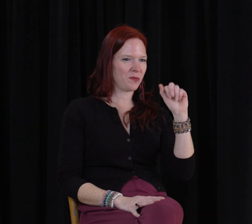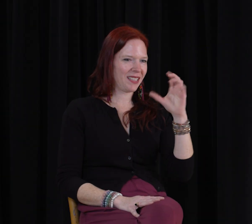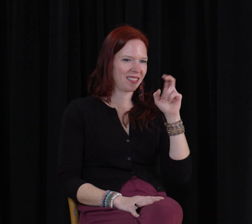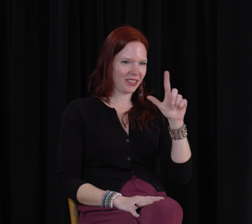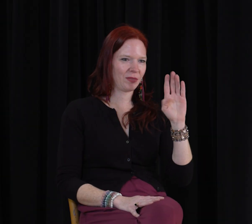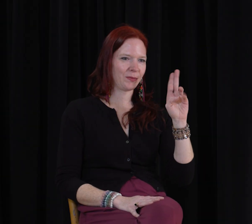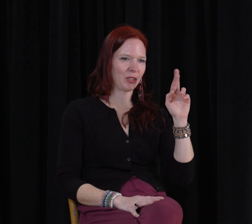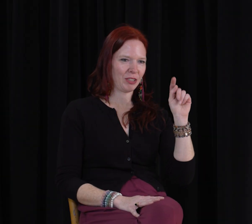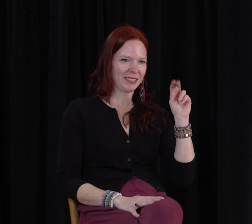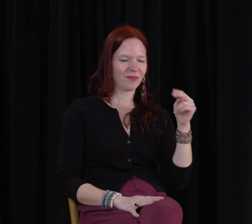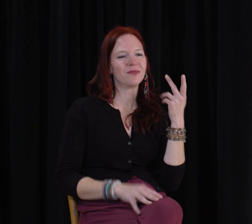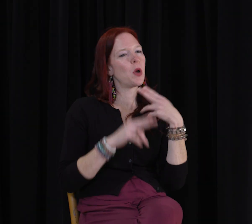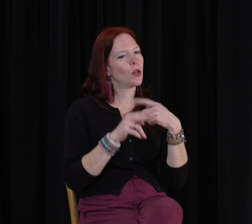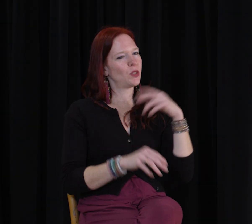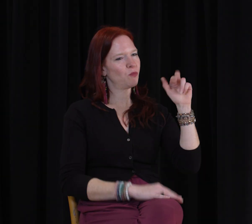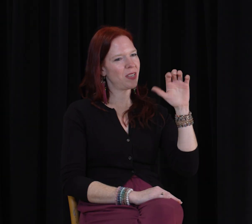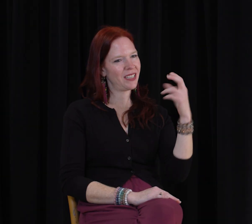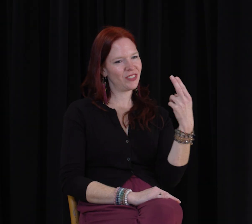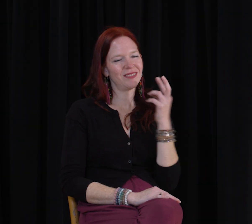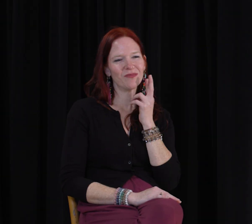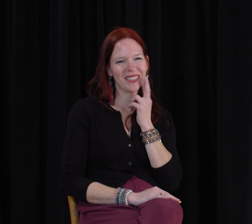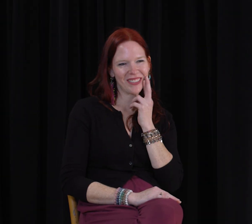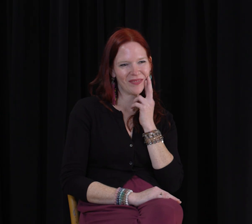I’m Rachel Burton; you can call me Rach.